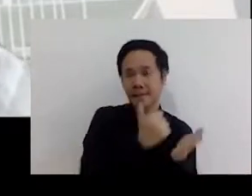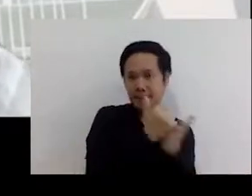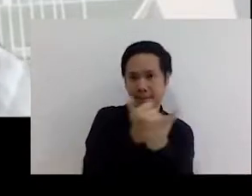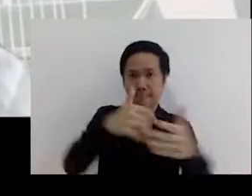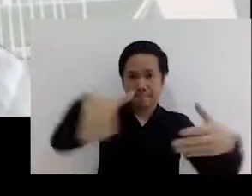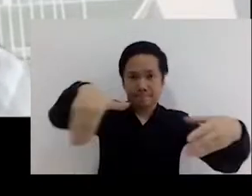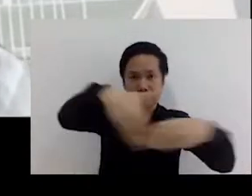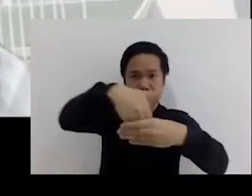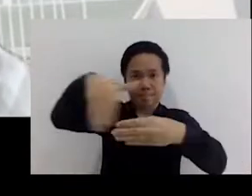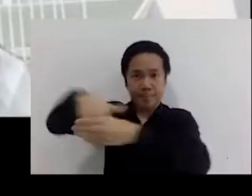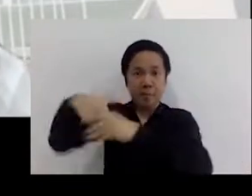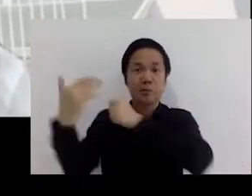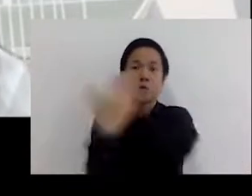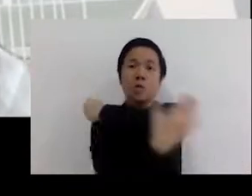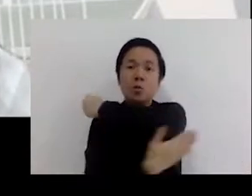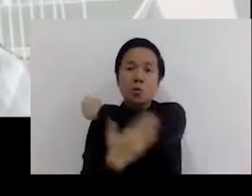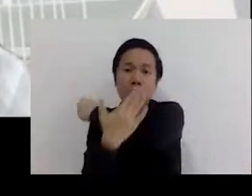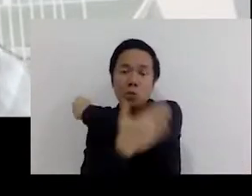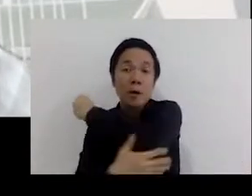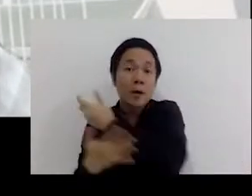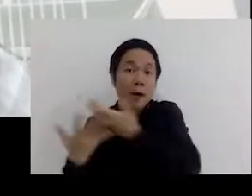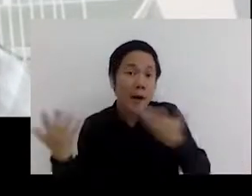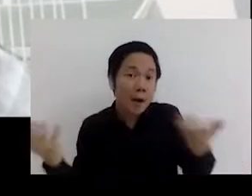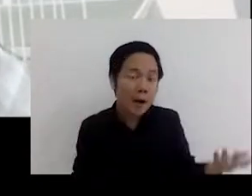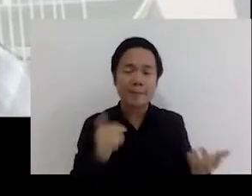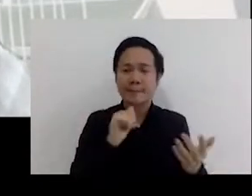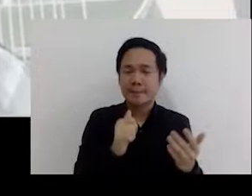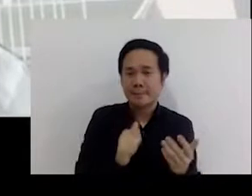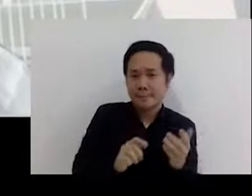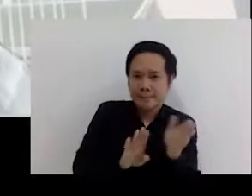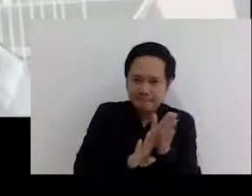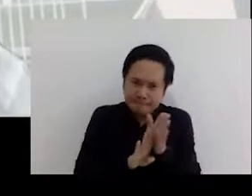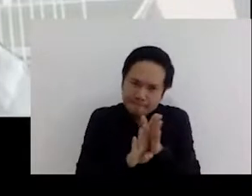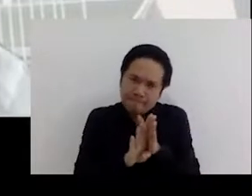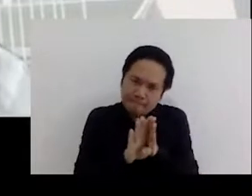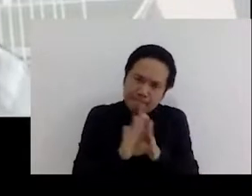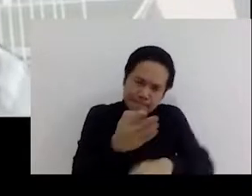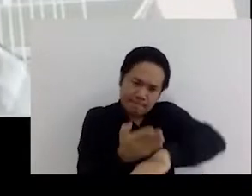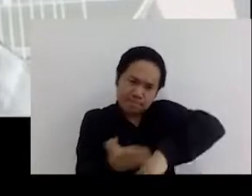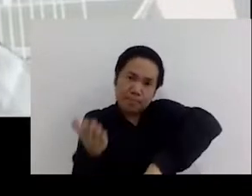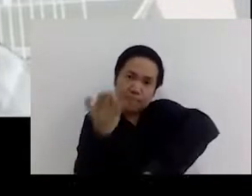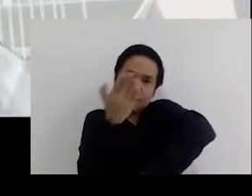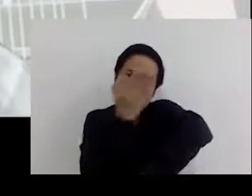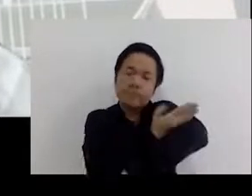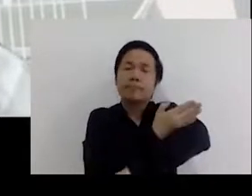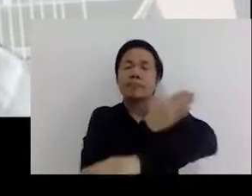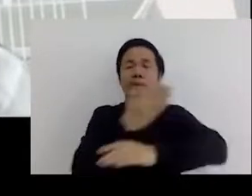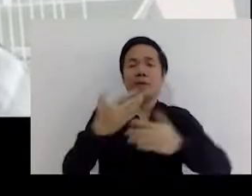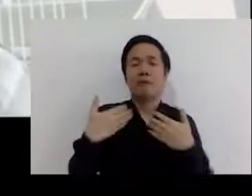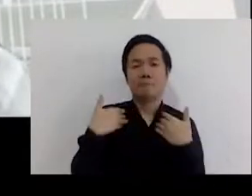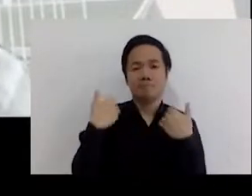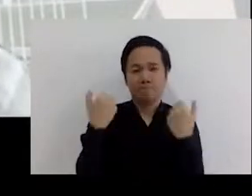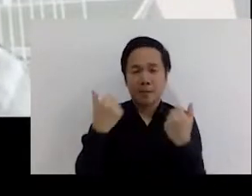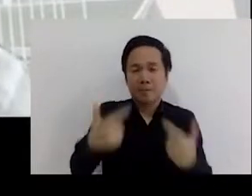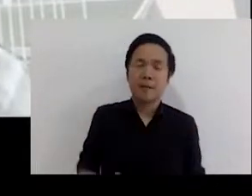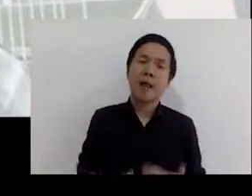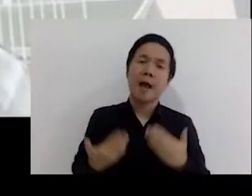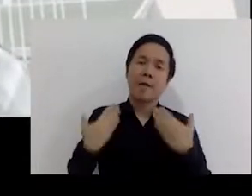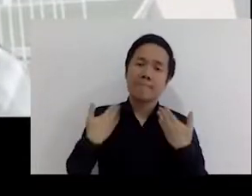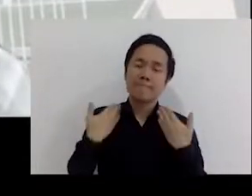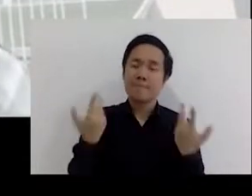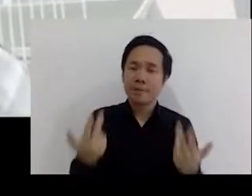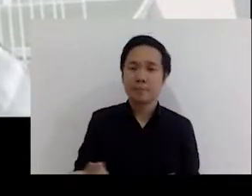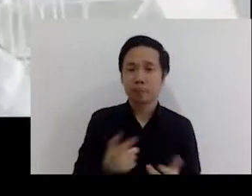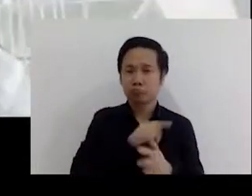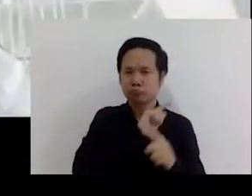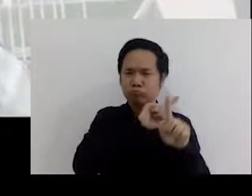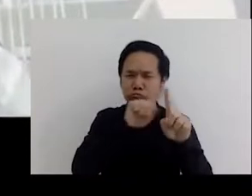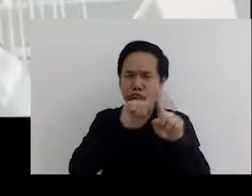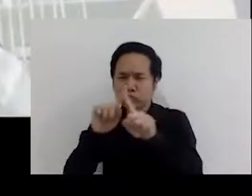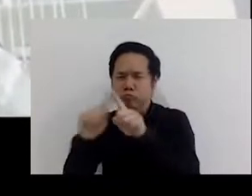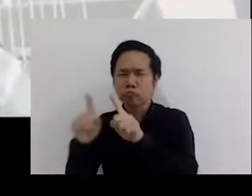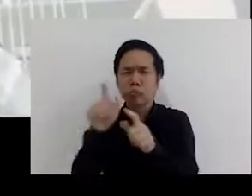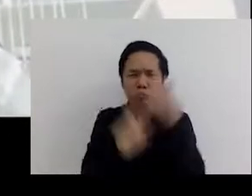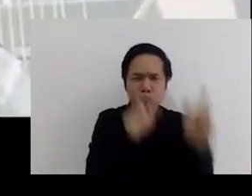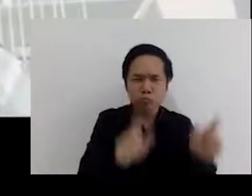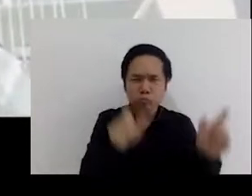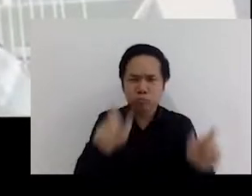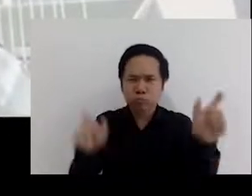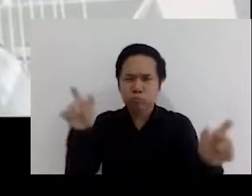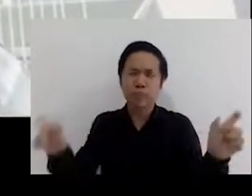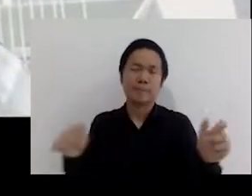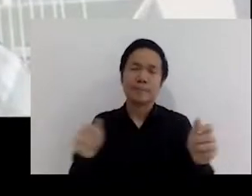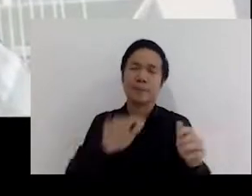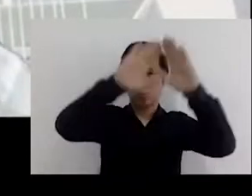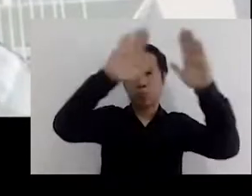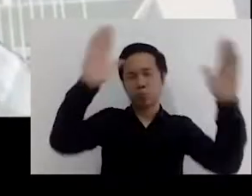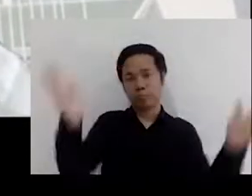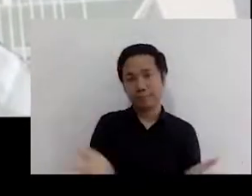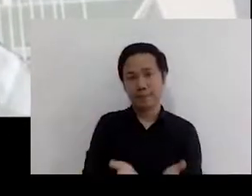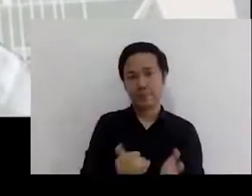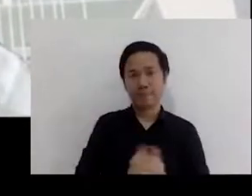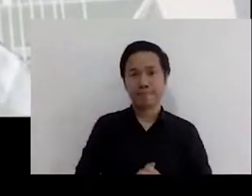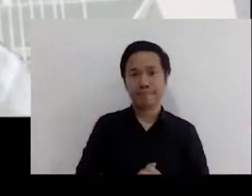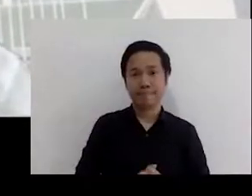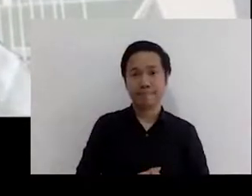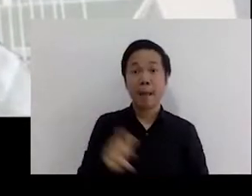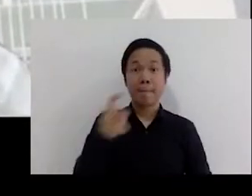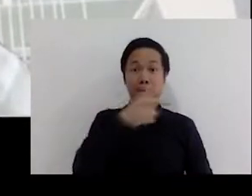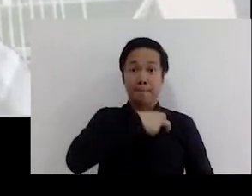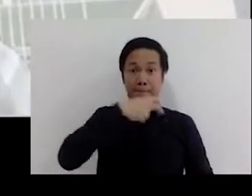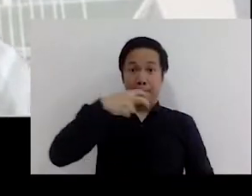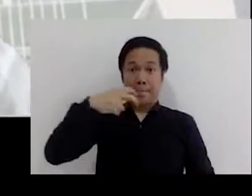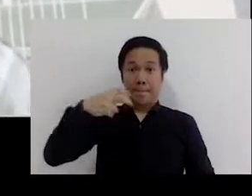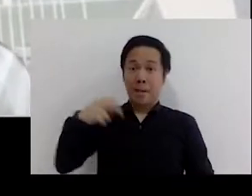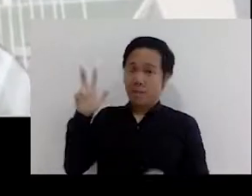improving the quality of life and the fulfilment of rights of our region's 690 million persons with disabilities.